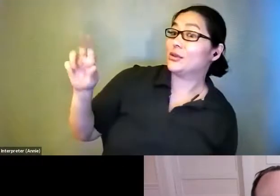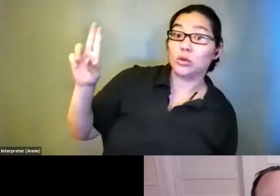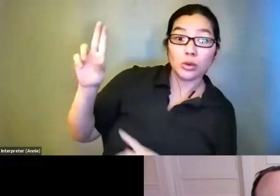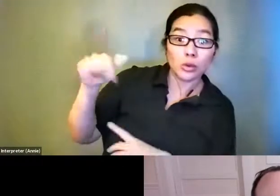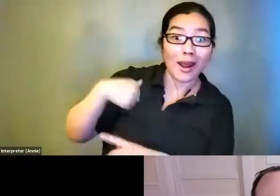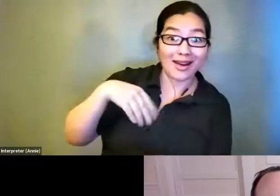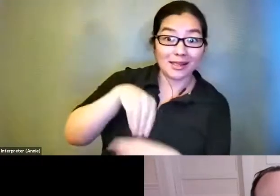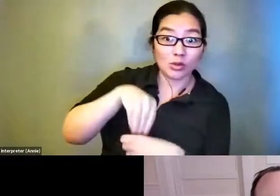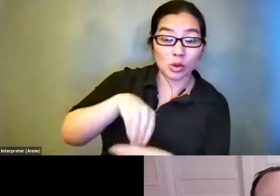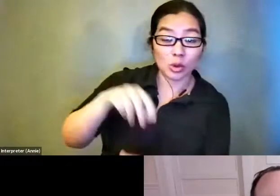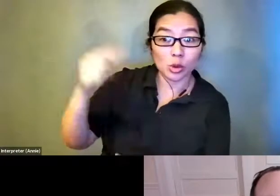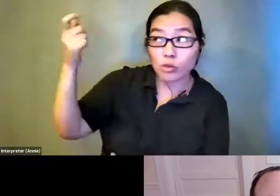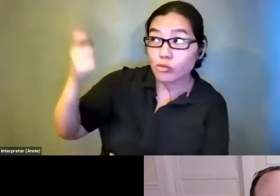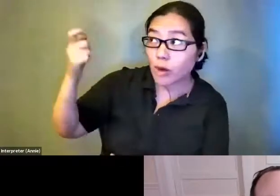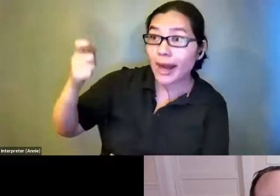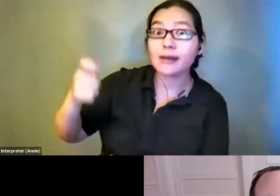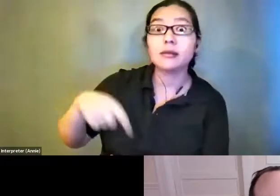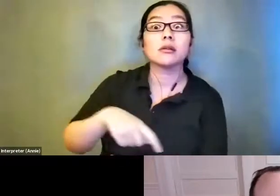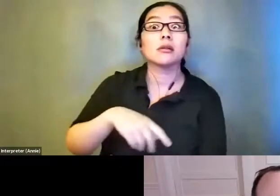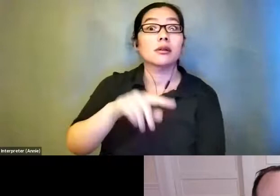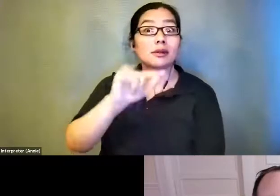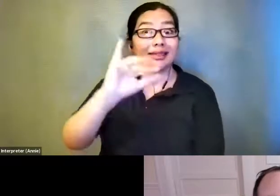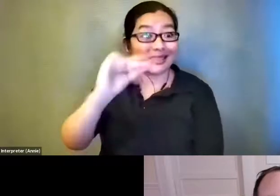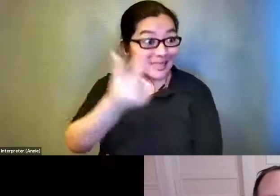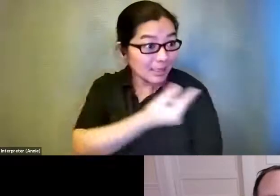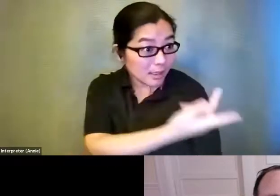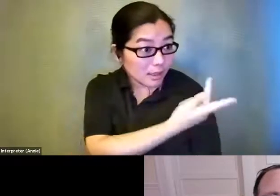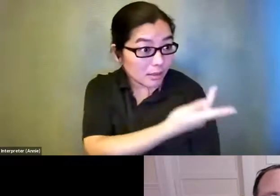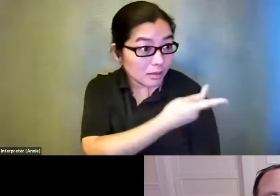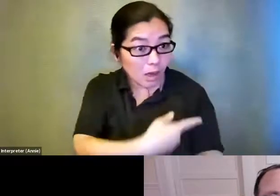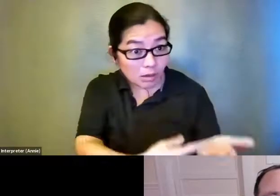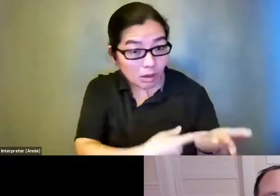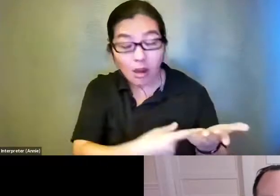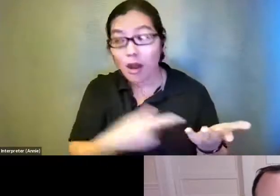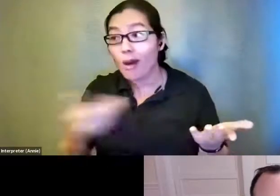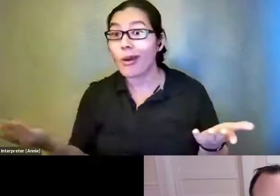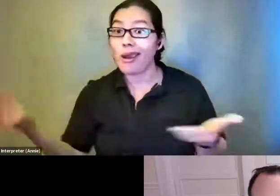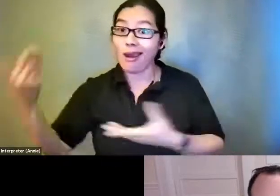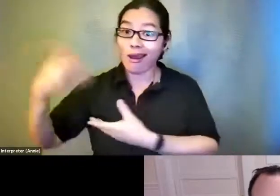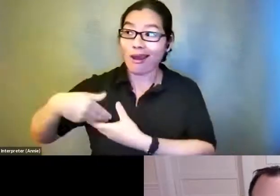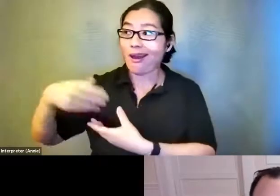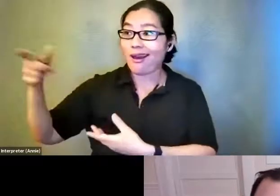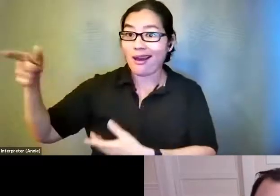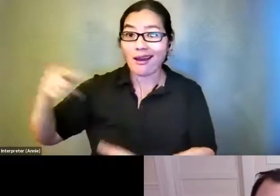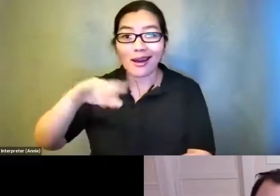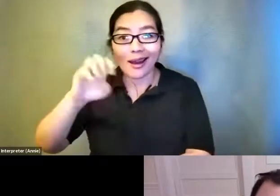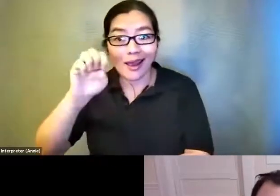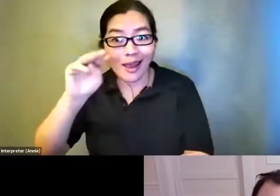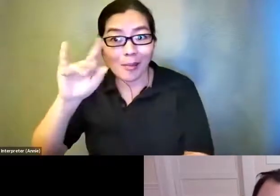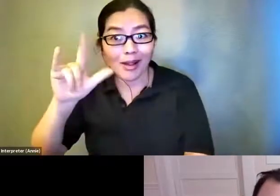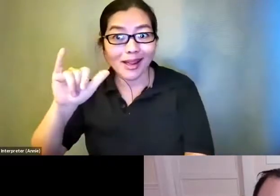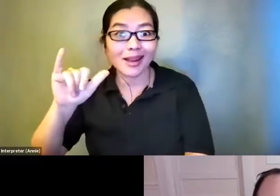started talking about it. We brought in Emily and I've been so blessed to learn from the two of them. We